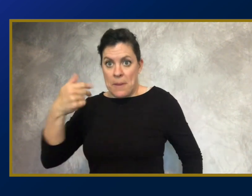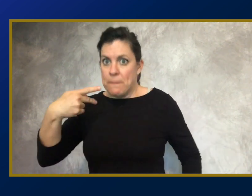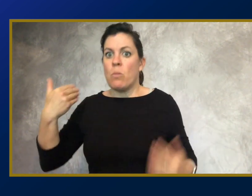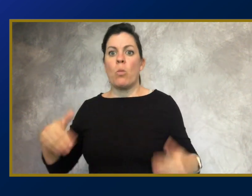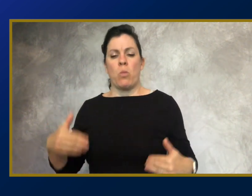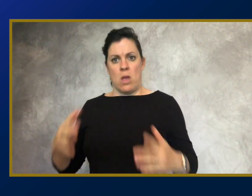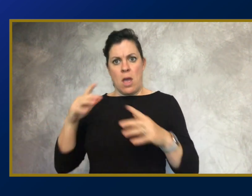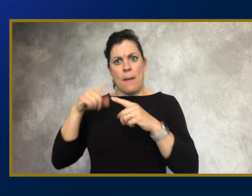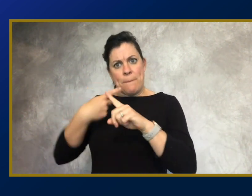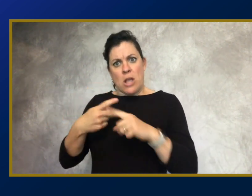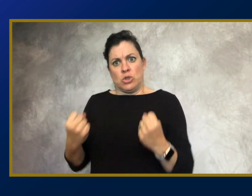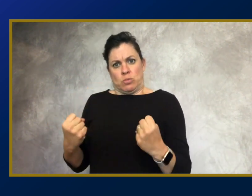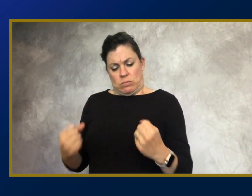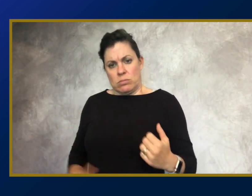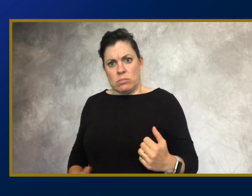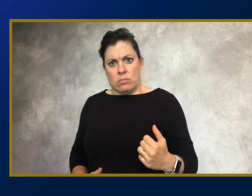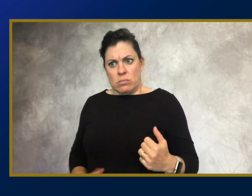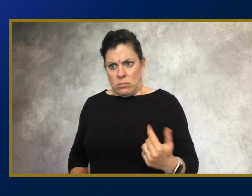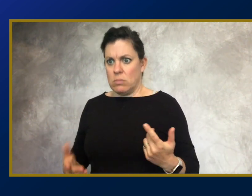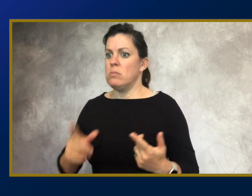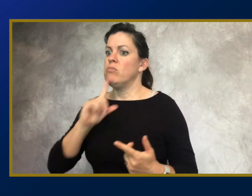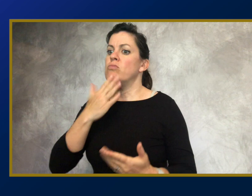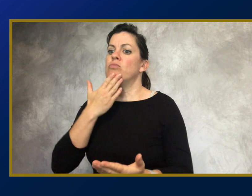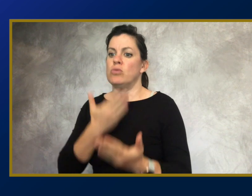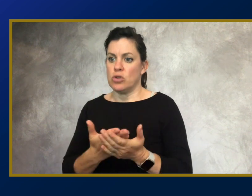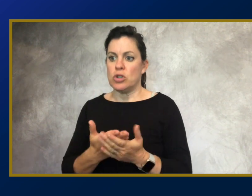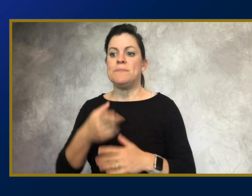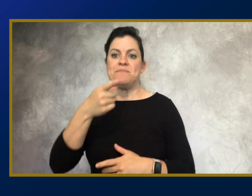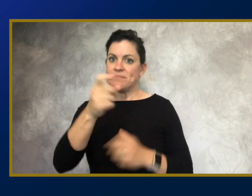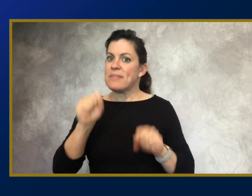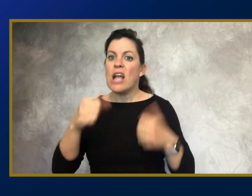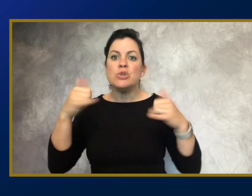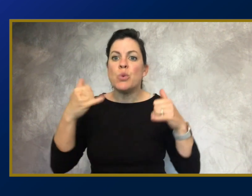your course. That's a fantastic exercise. You can put a favorite toy up on the stair and have them